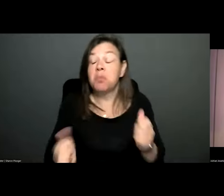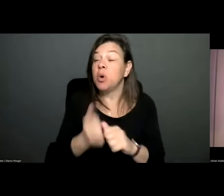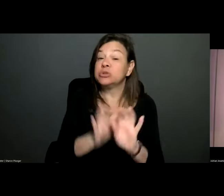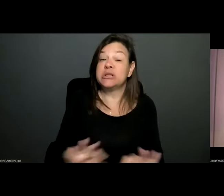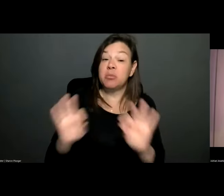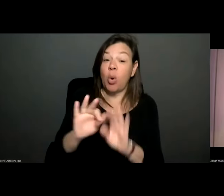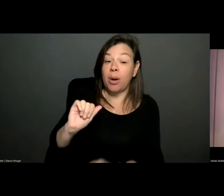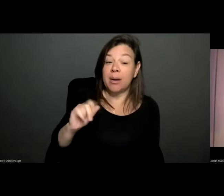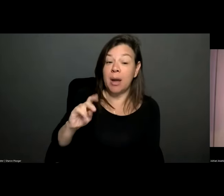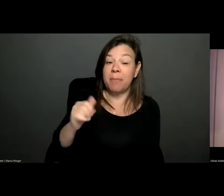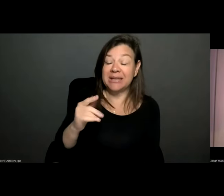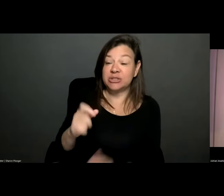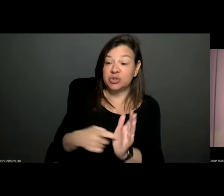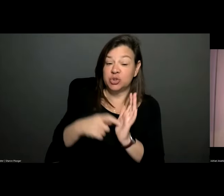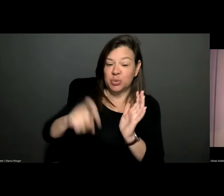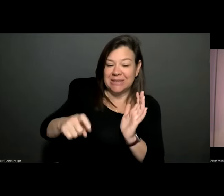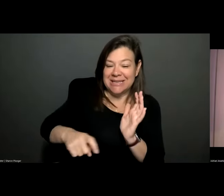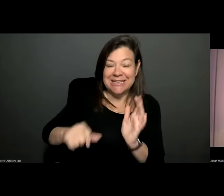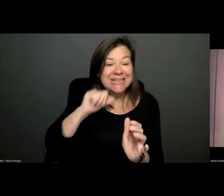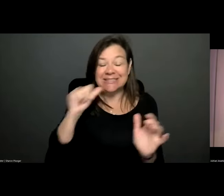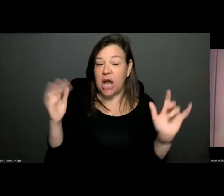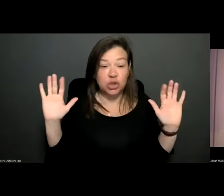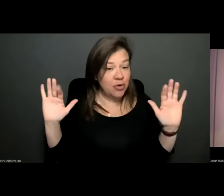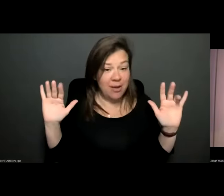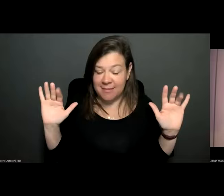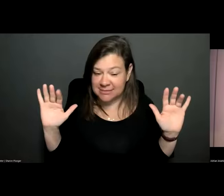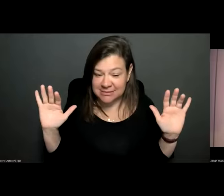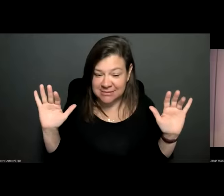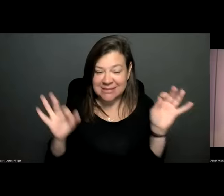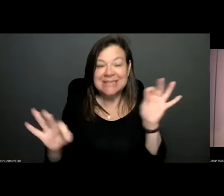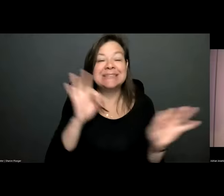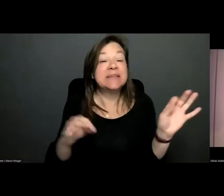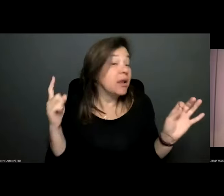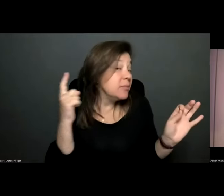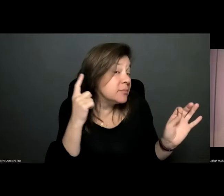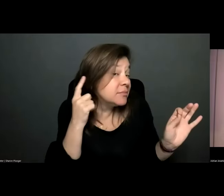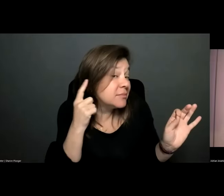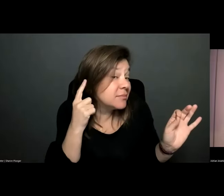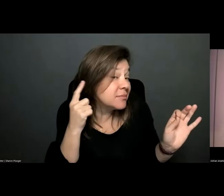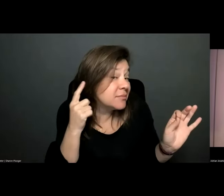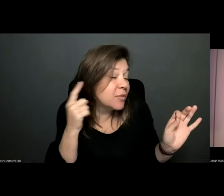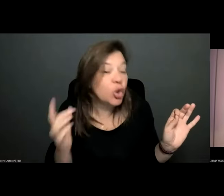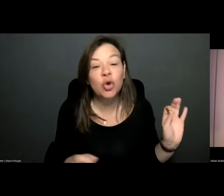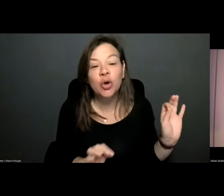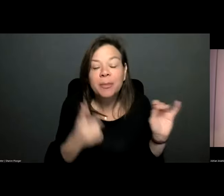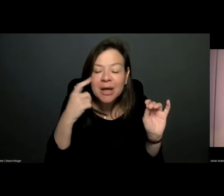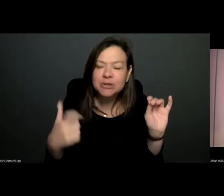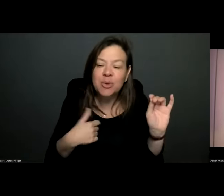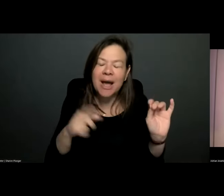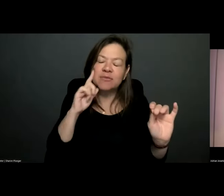in playing the violin are not your hands but your ears." Because you have to conceptualize